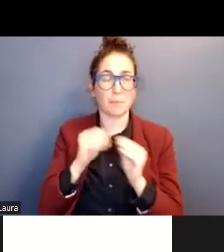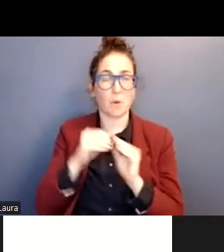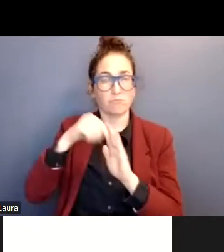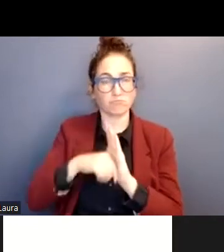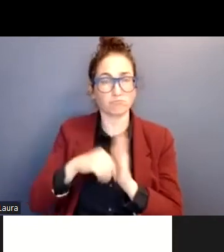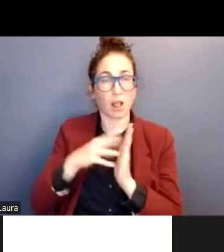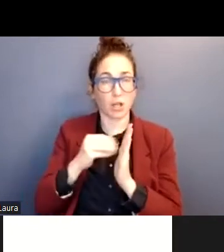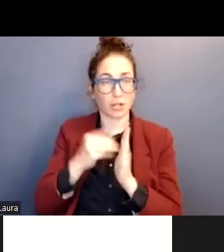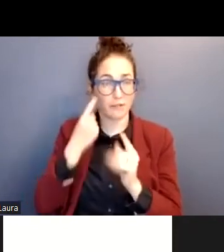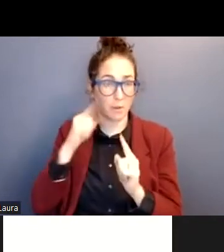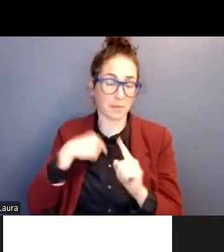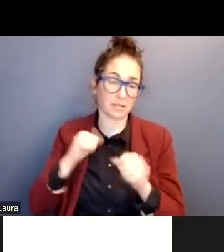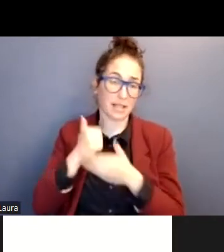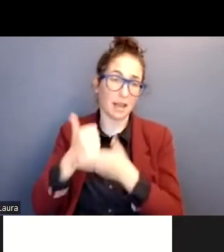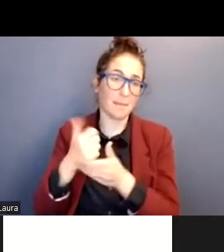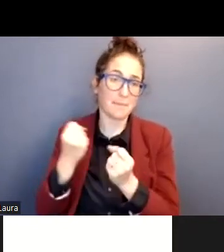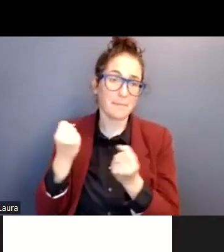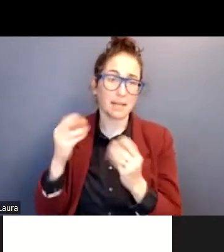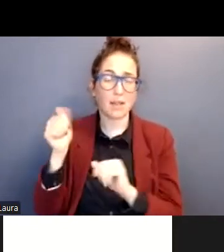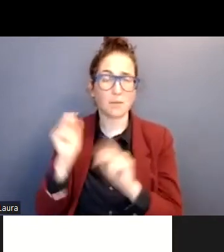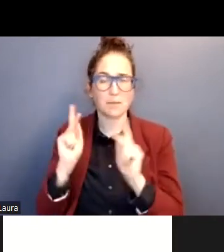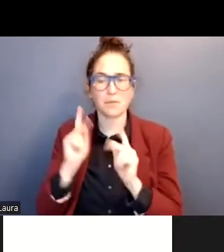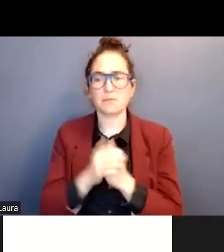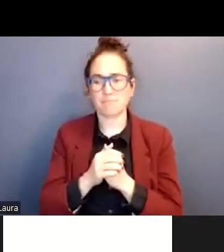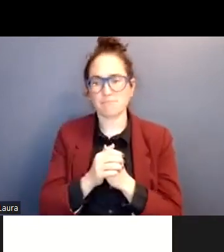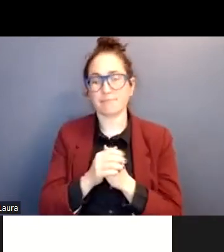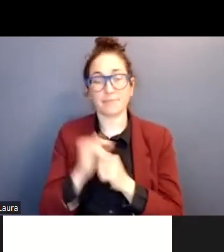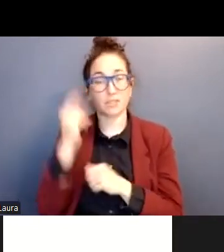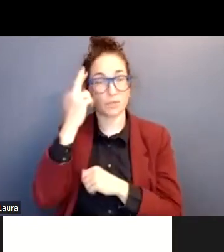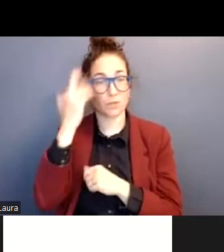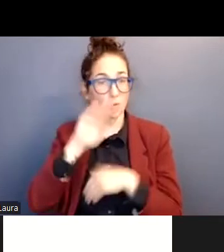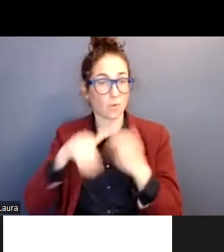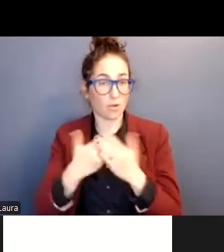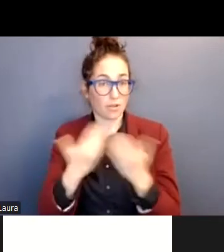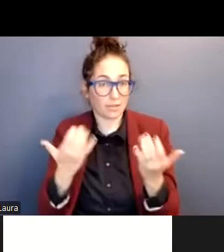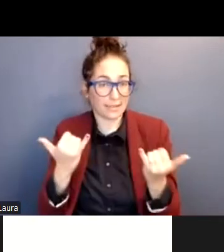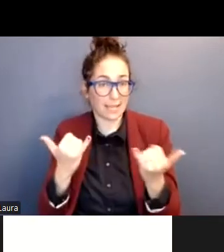I can help many others. And this is the reason that we're all here today. So I'm hoping you'll